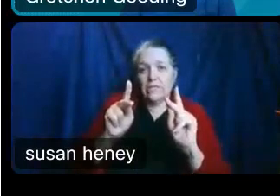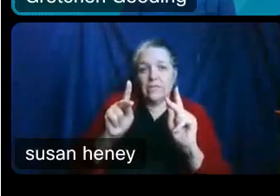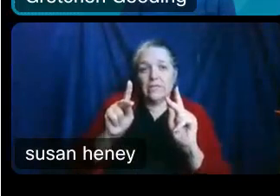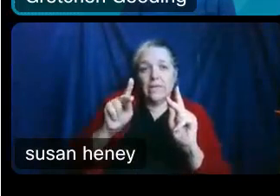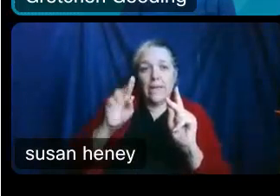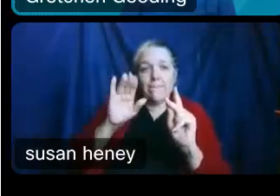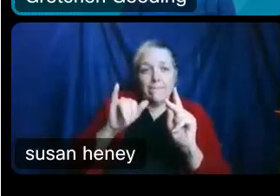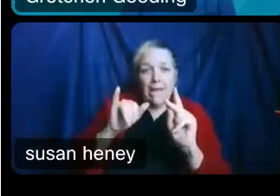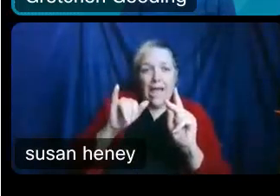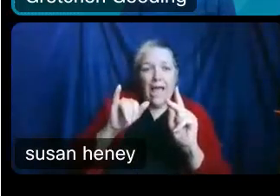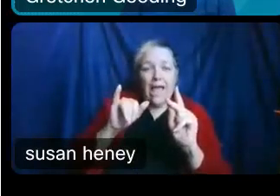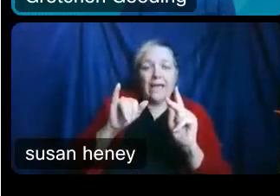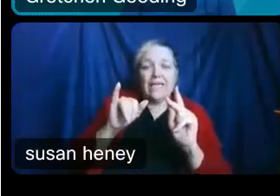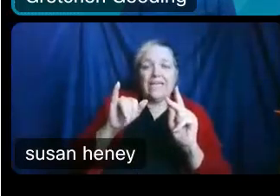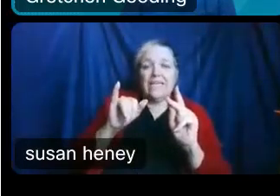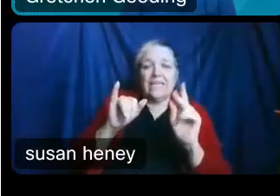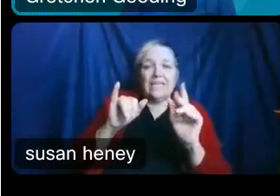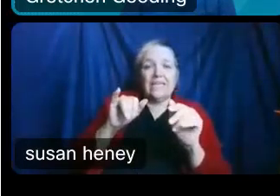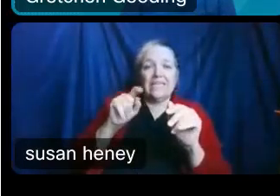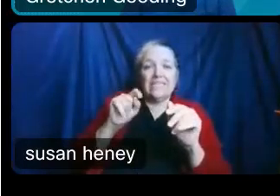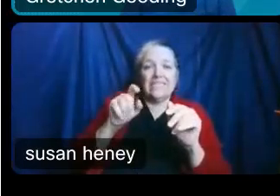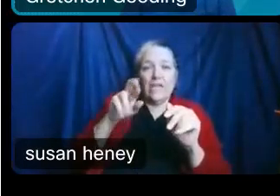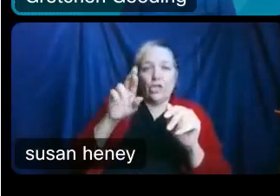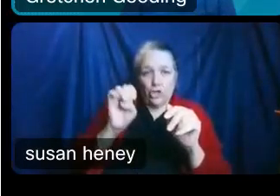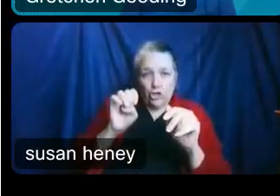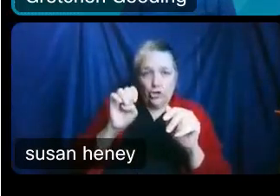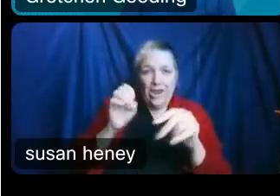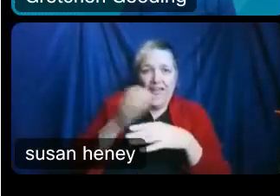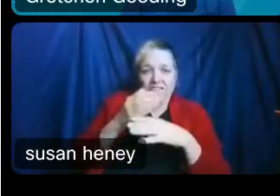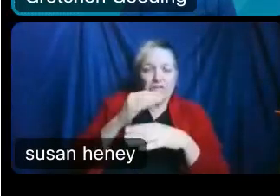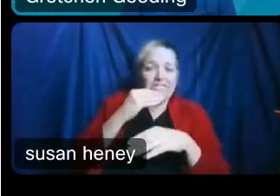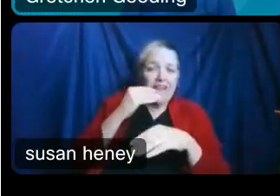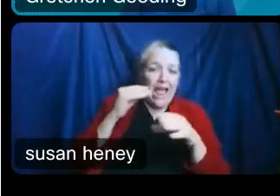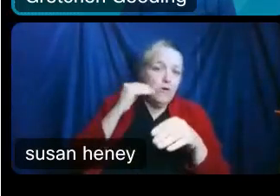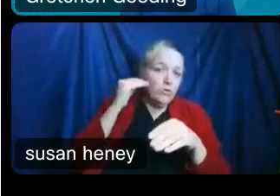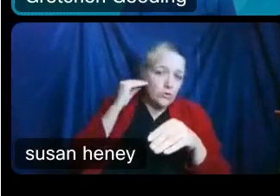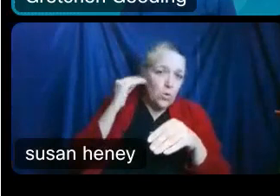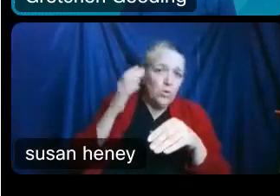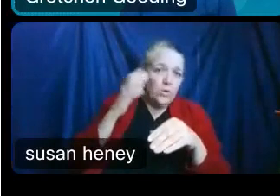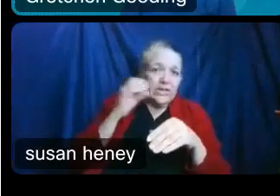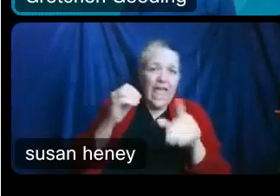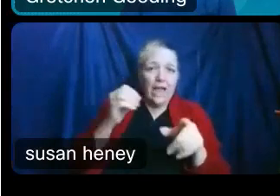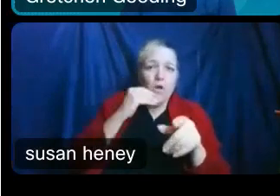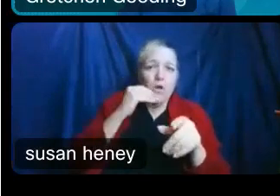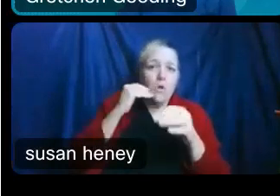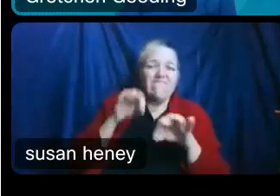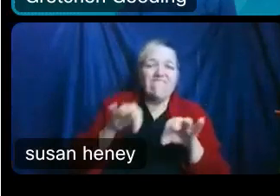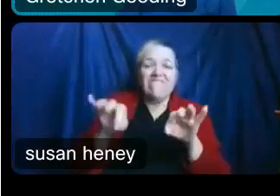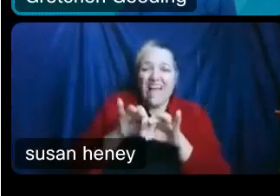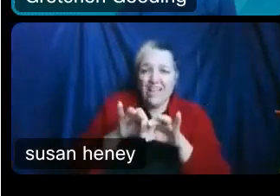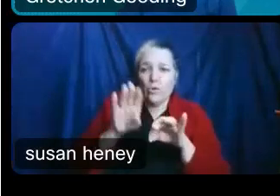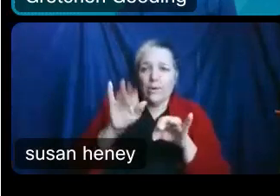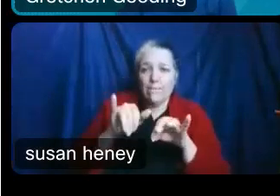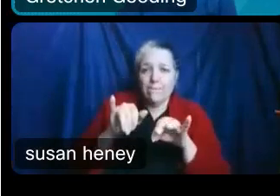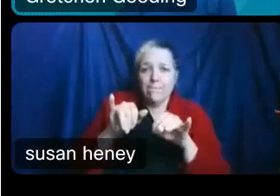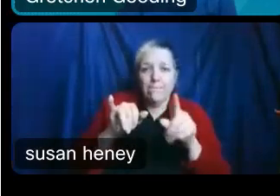size by tenure and median home value iterated by race and Hispanic origin of the householder.